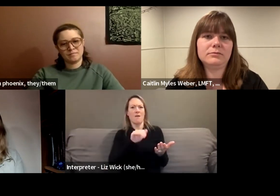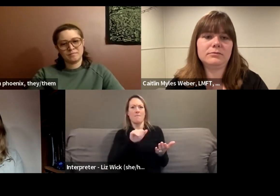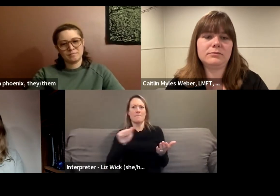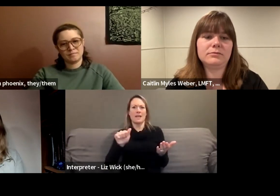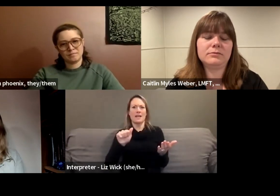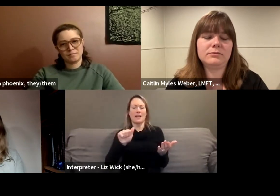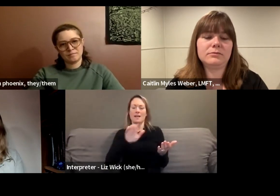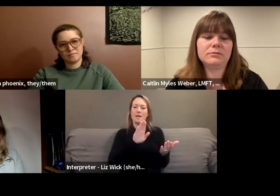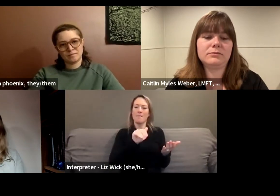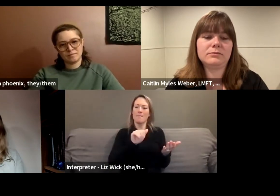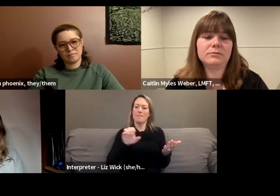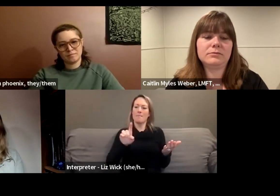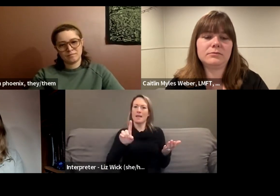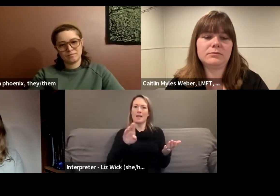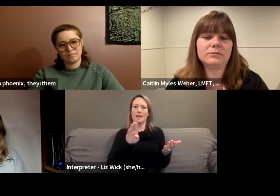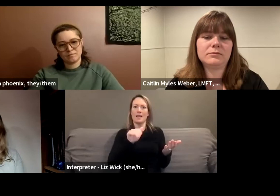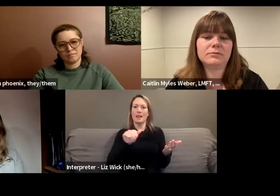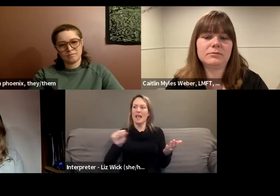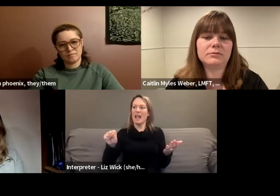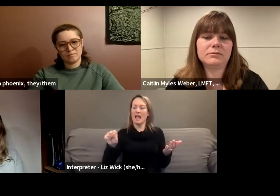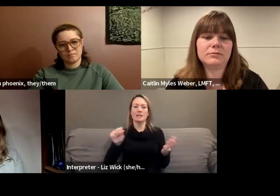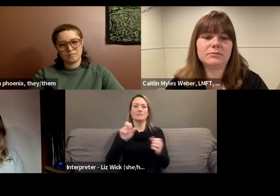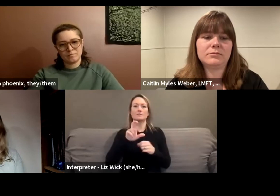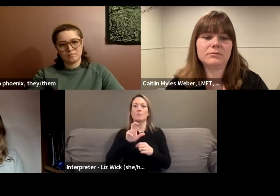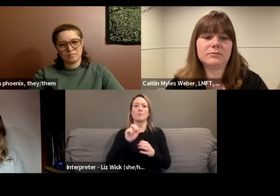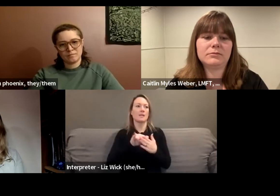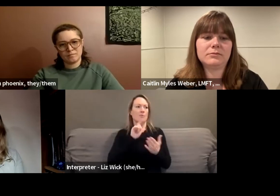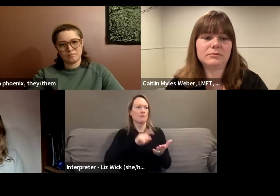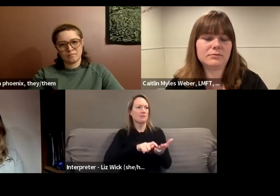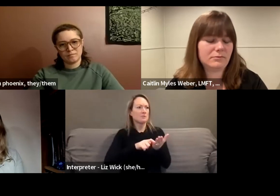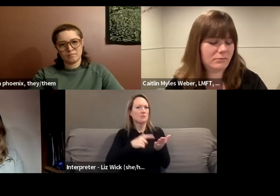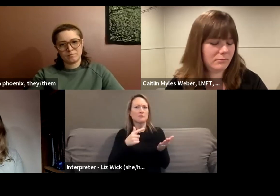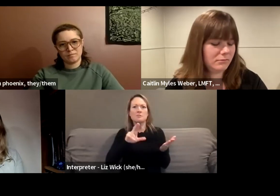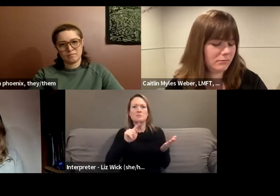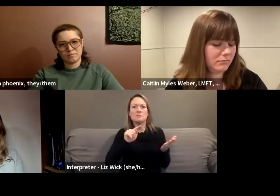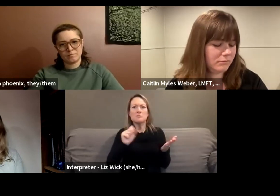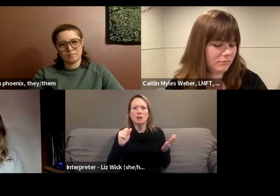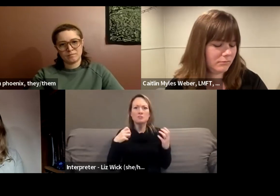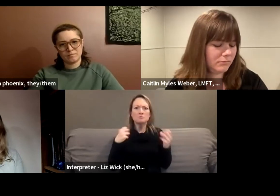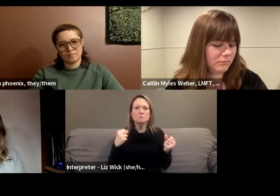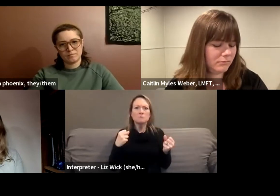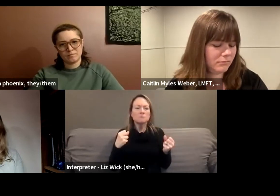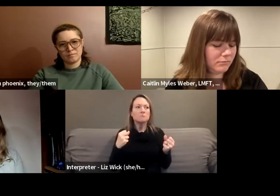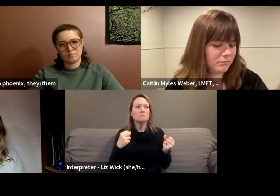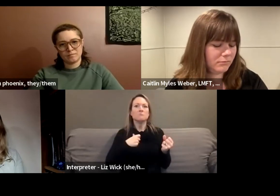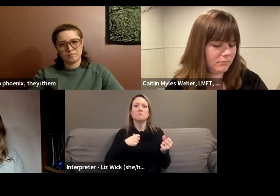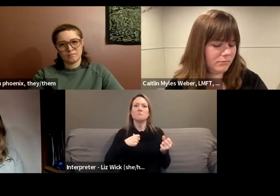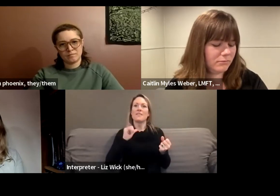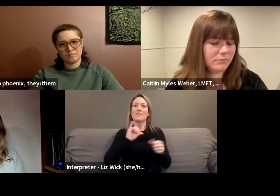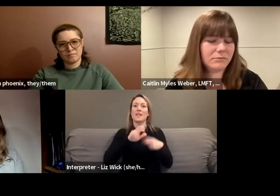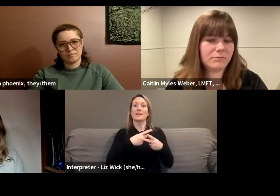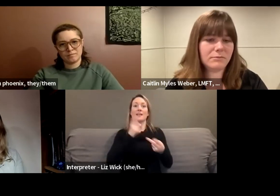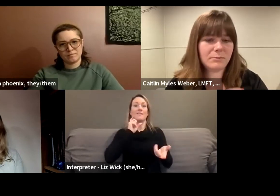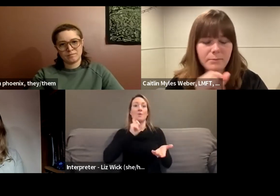You know, I have noticed that that kind of witnessing can help people